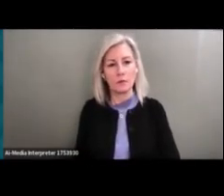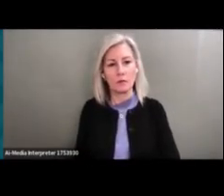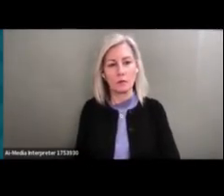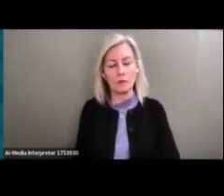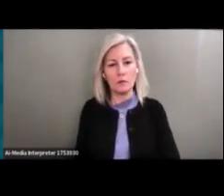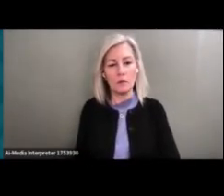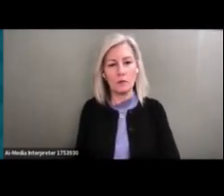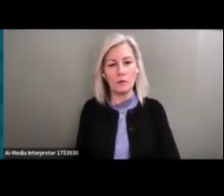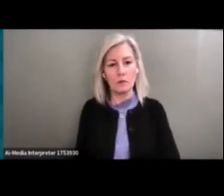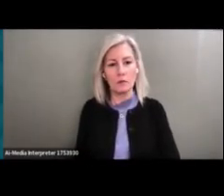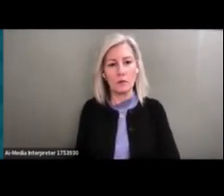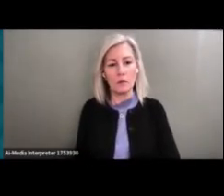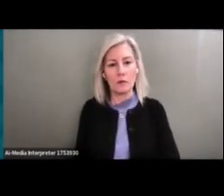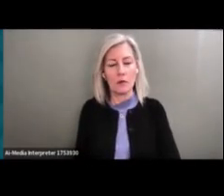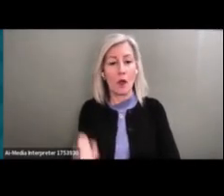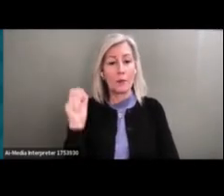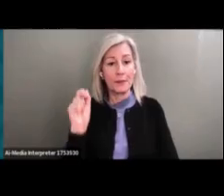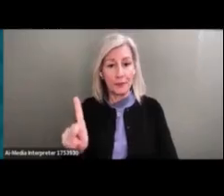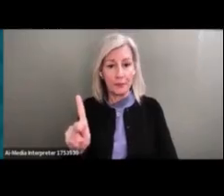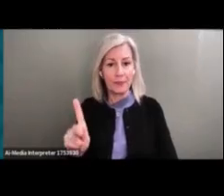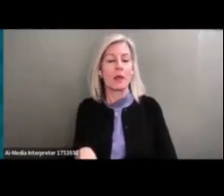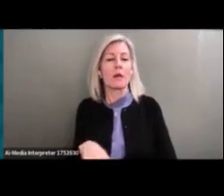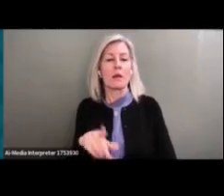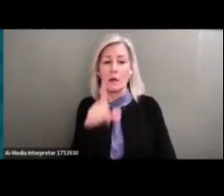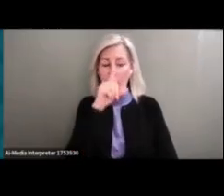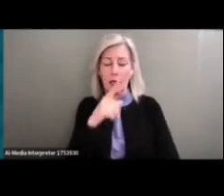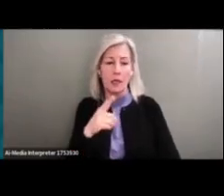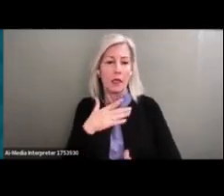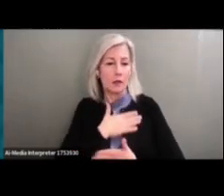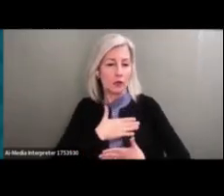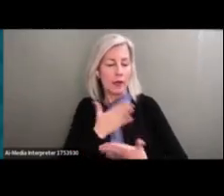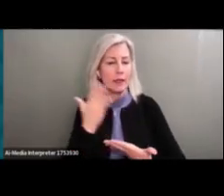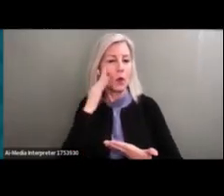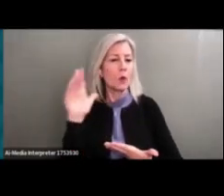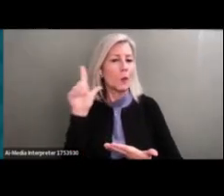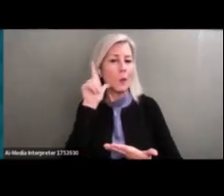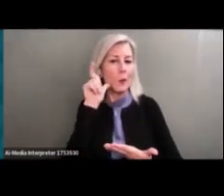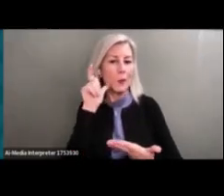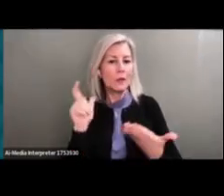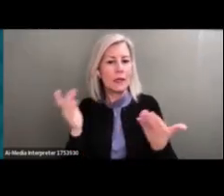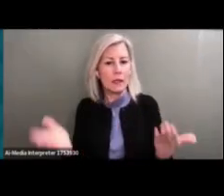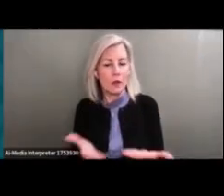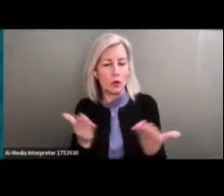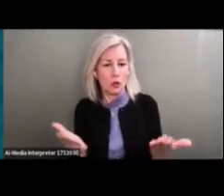Alright, so quickly, we really enjoy knowing who's with us.